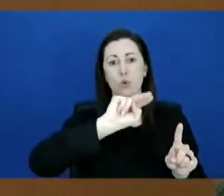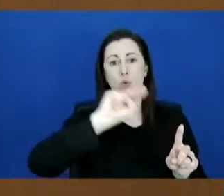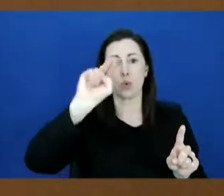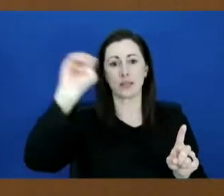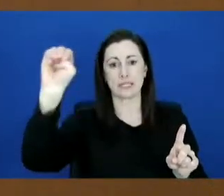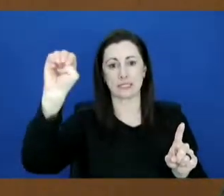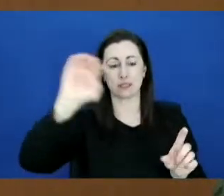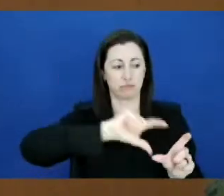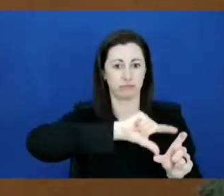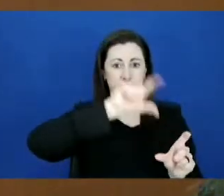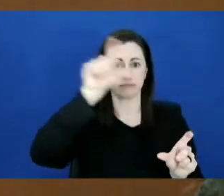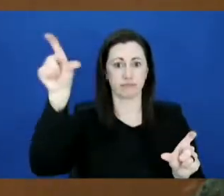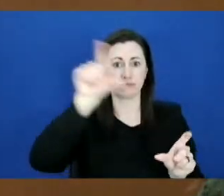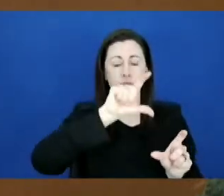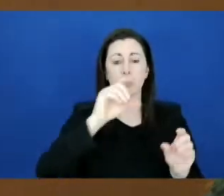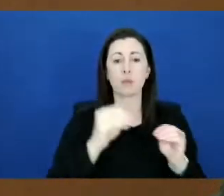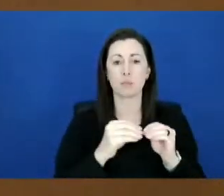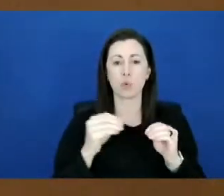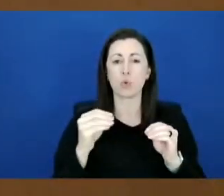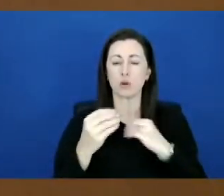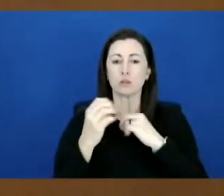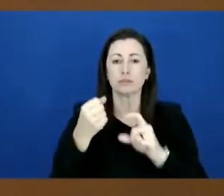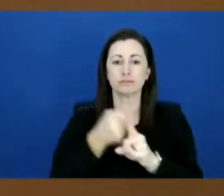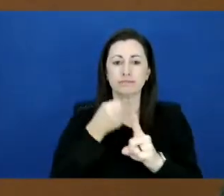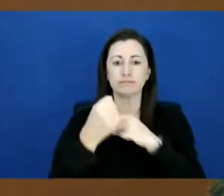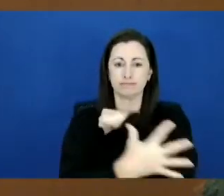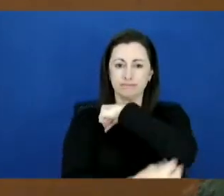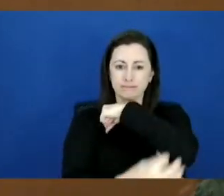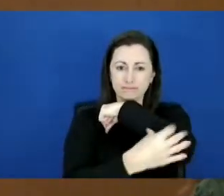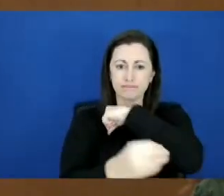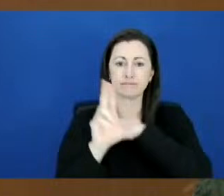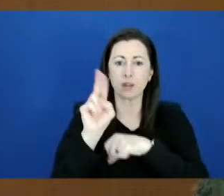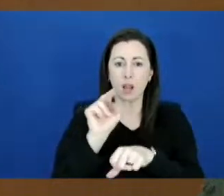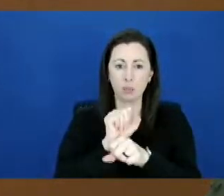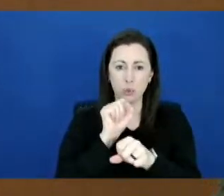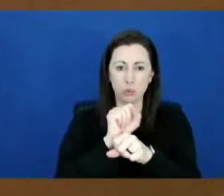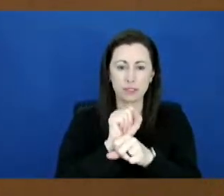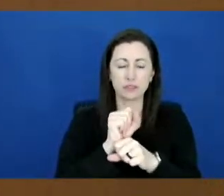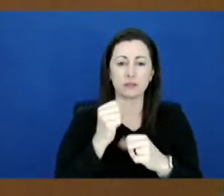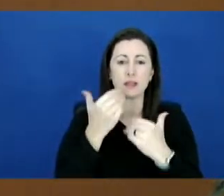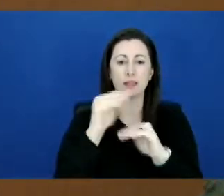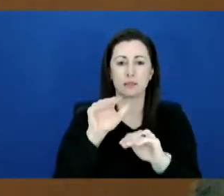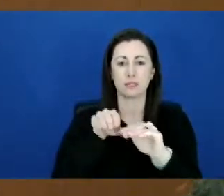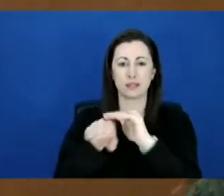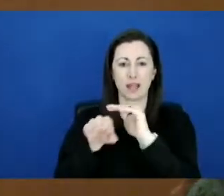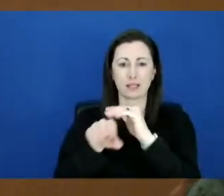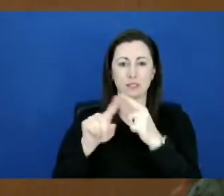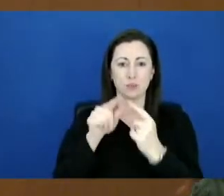CHARLOTTE THROUGH PARTS OF THE NORTH AND THE EAST.